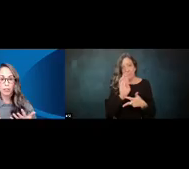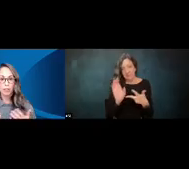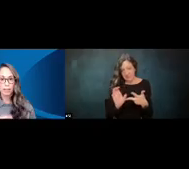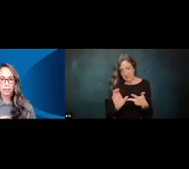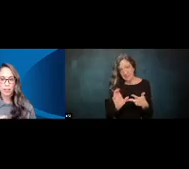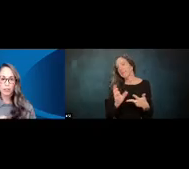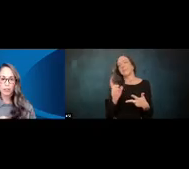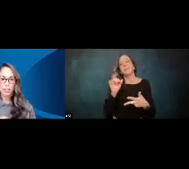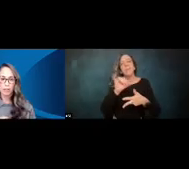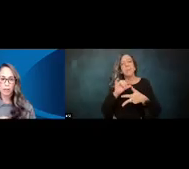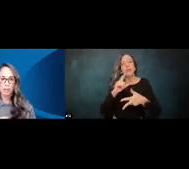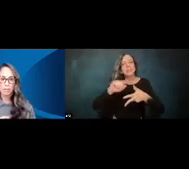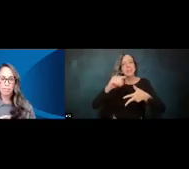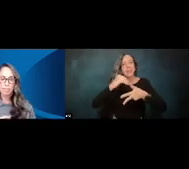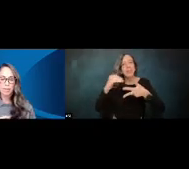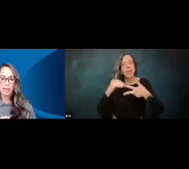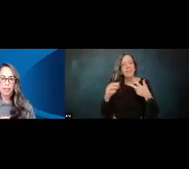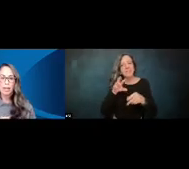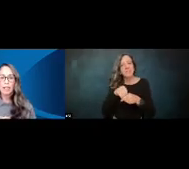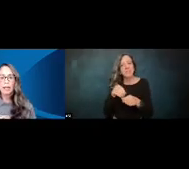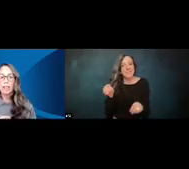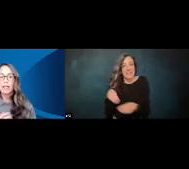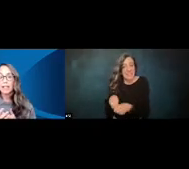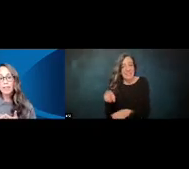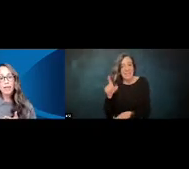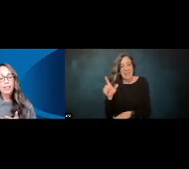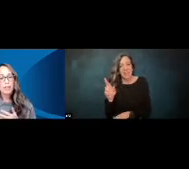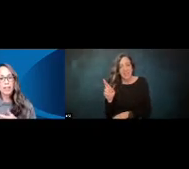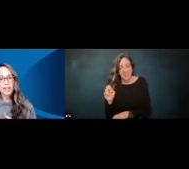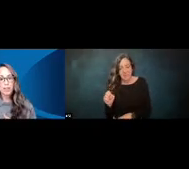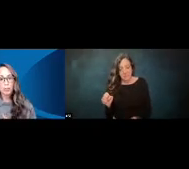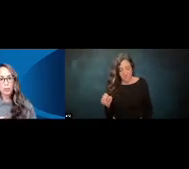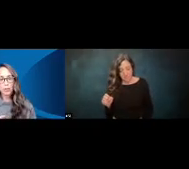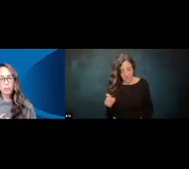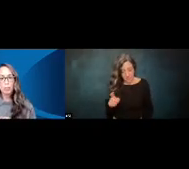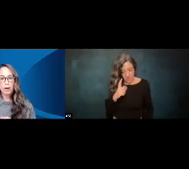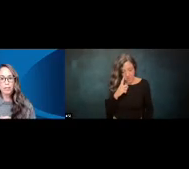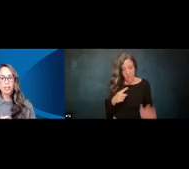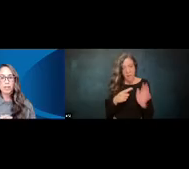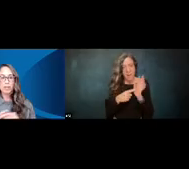inclusion in the least restrictive environment. In the case of indicators with multiple parts,